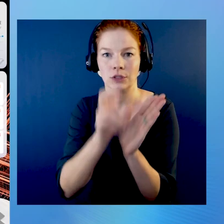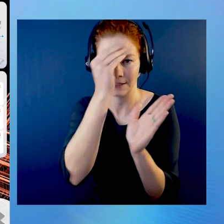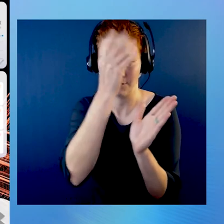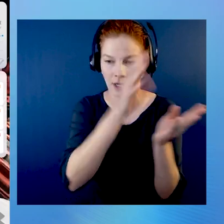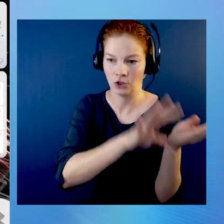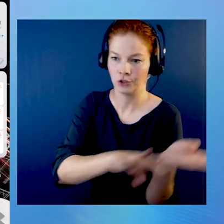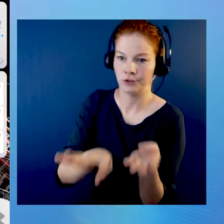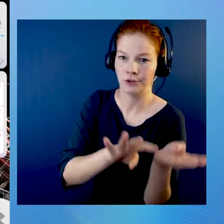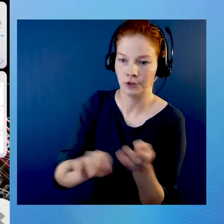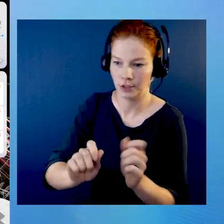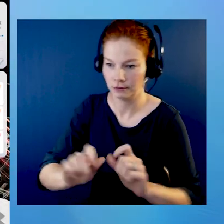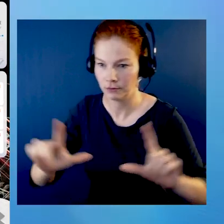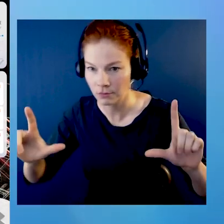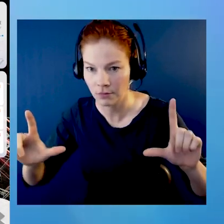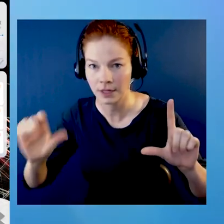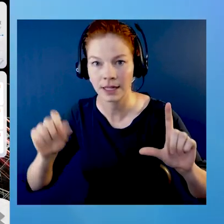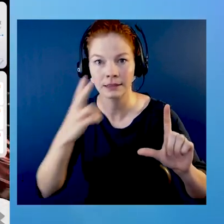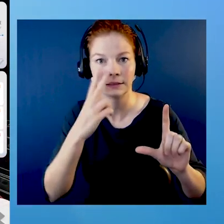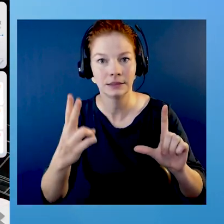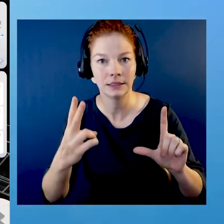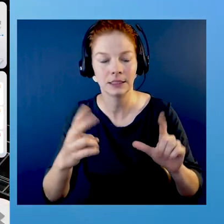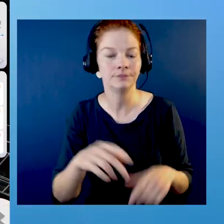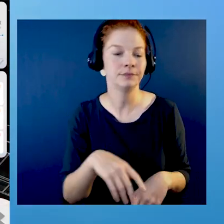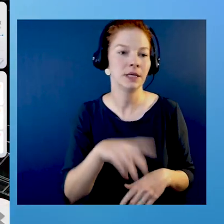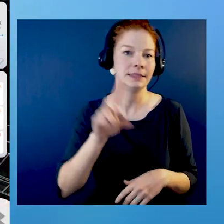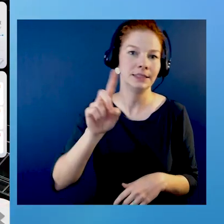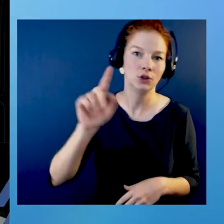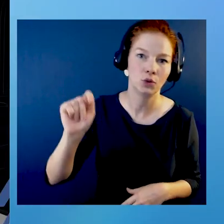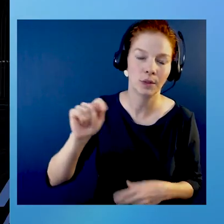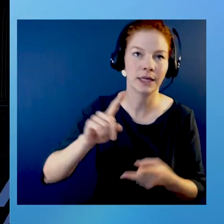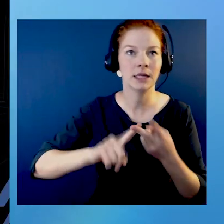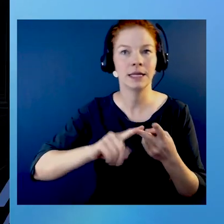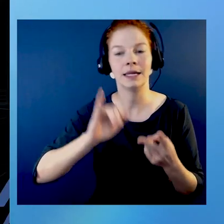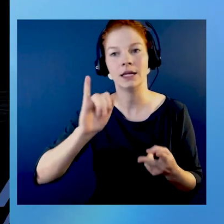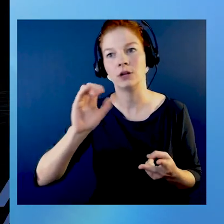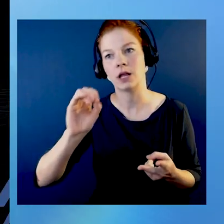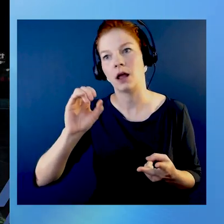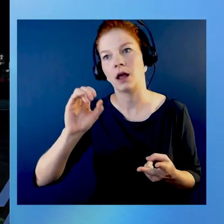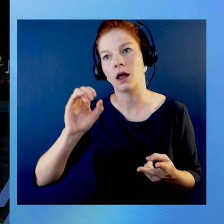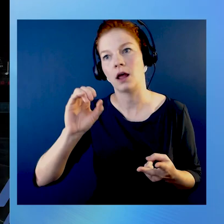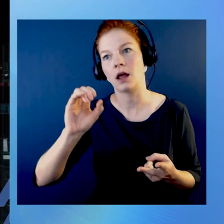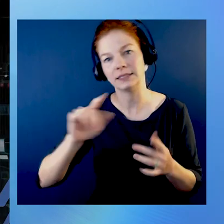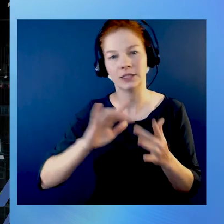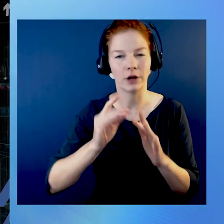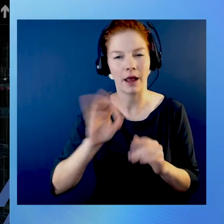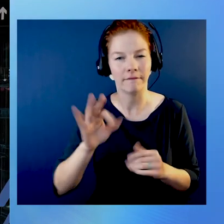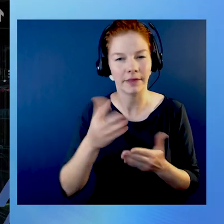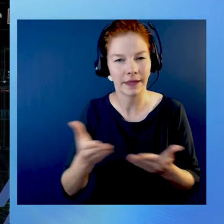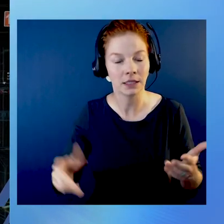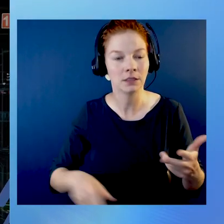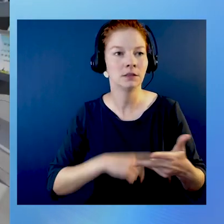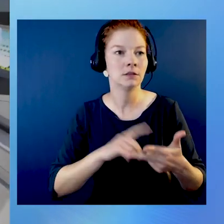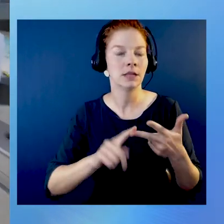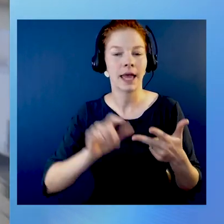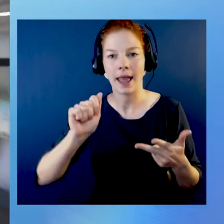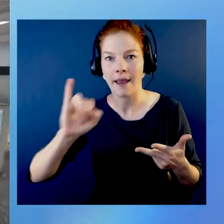combines the technologies of Digital Twins, the Internet of Things or IoT, and artificial intelligence to